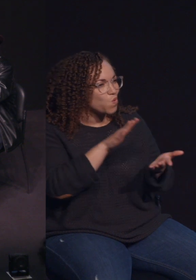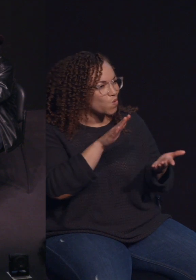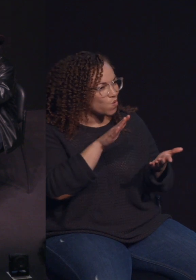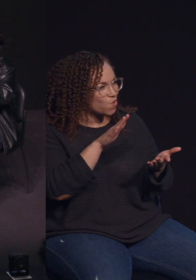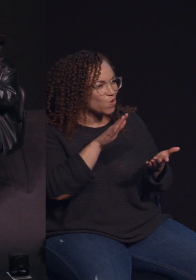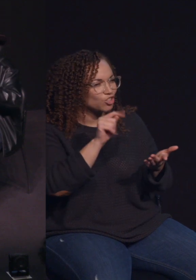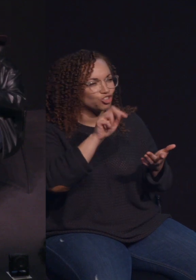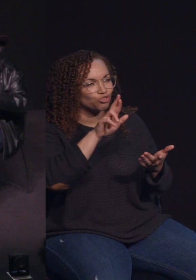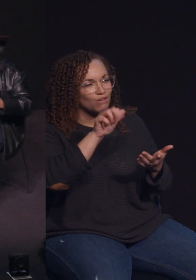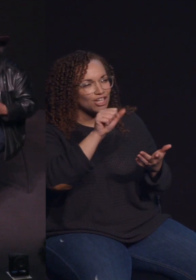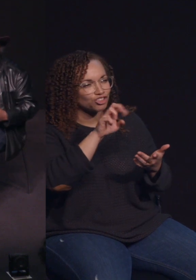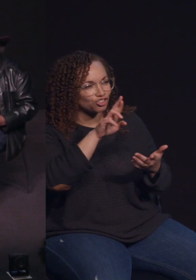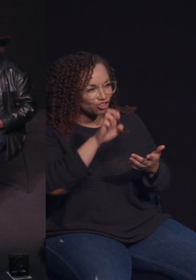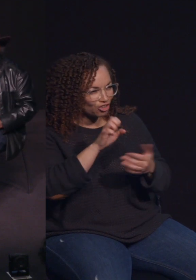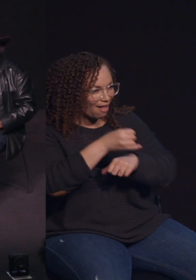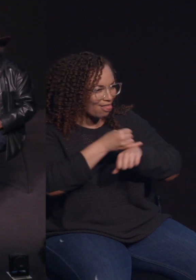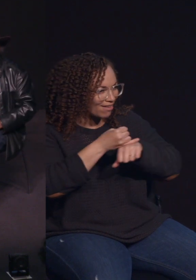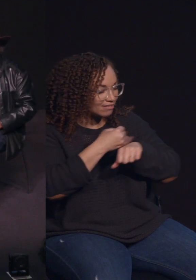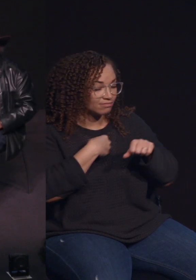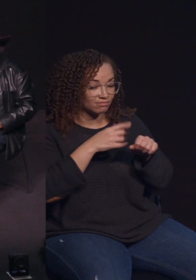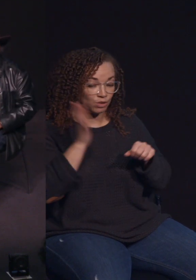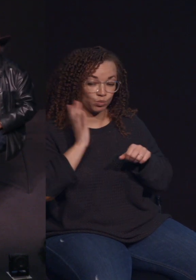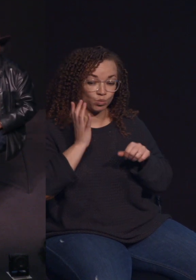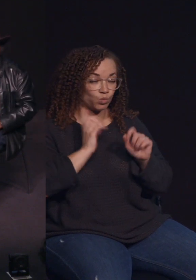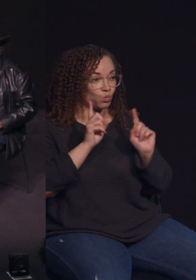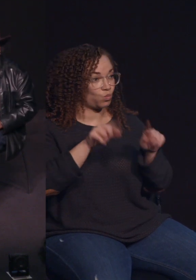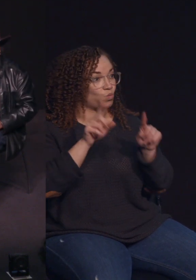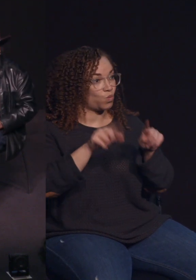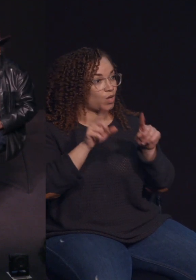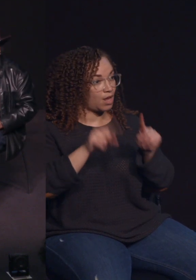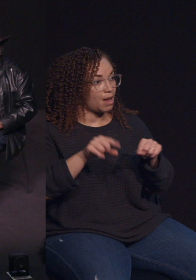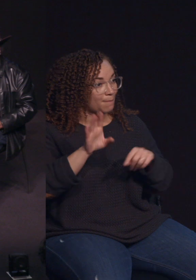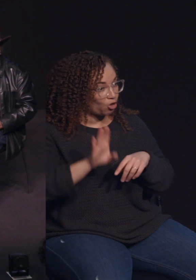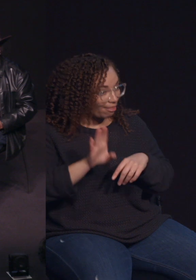I used to come to Berkeley where they had their free speech area